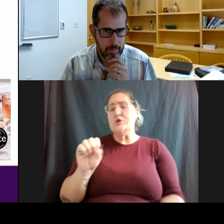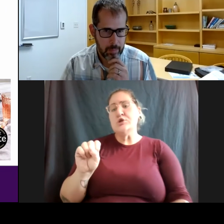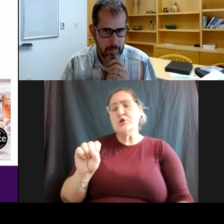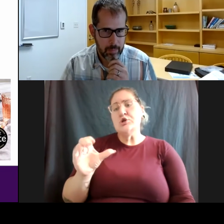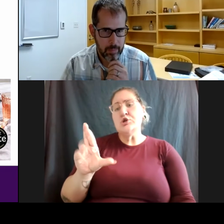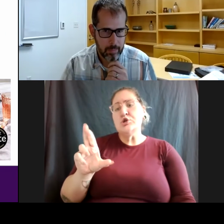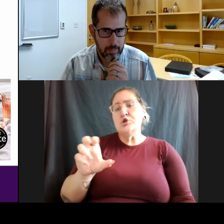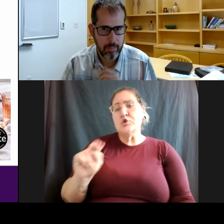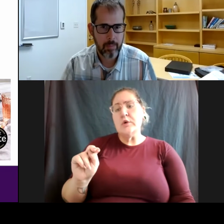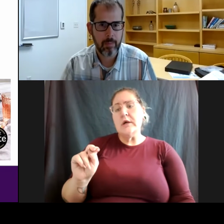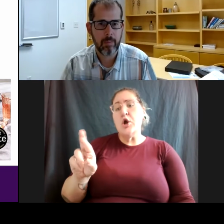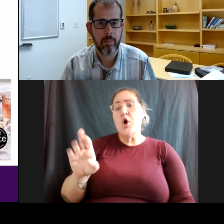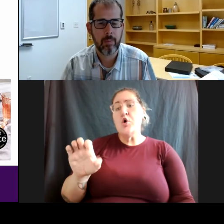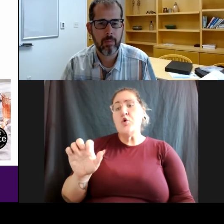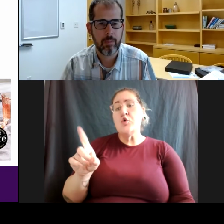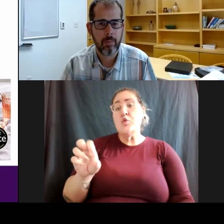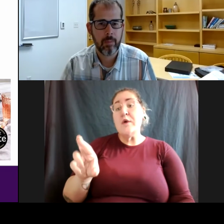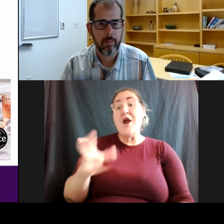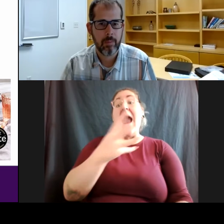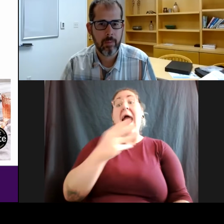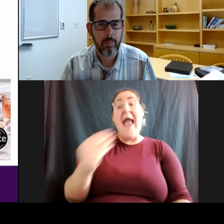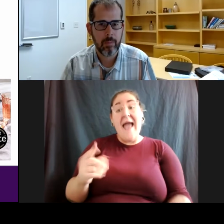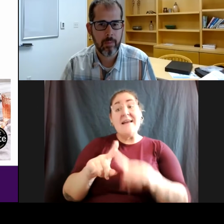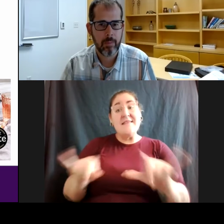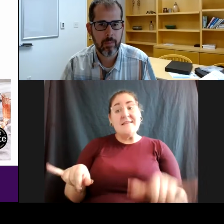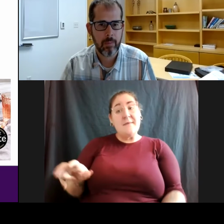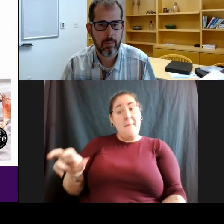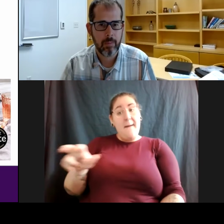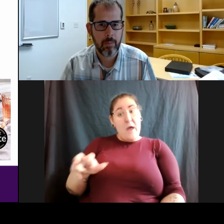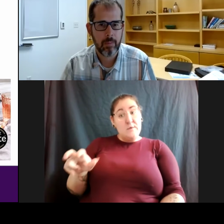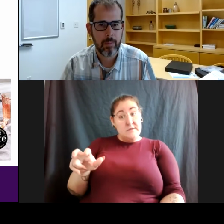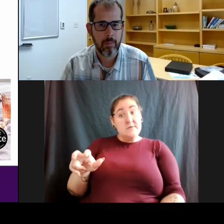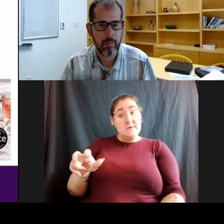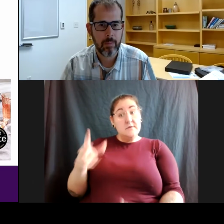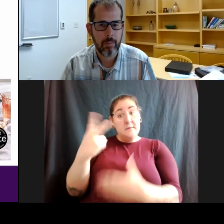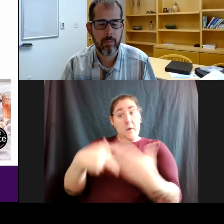the people who will exclusively not use the mouse are people who have no useful sight.